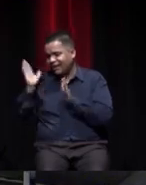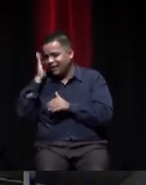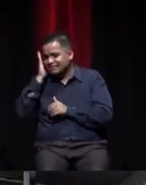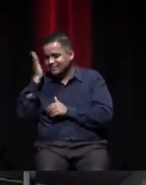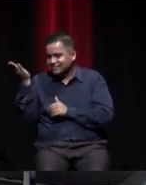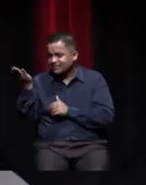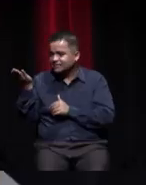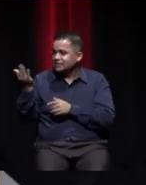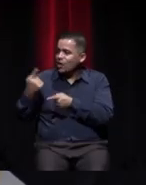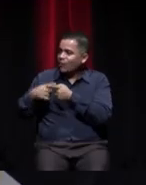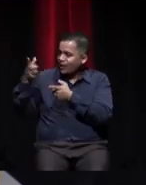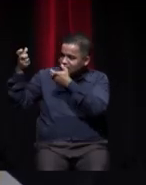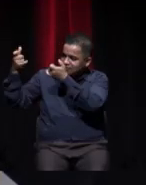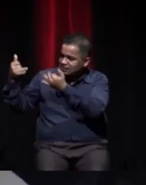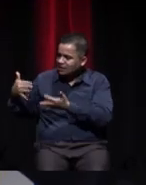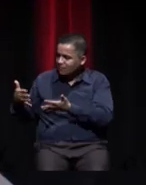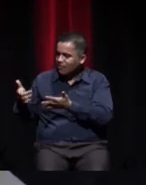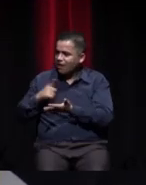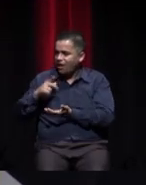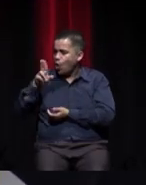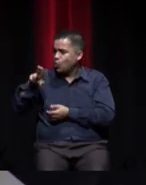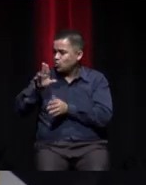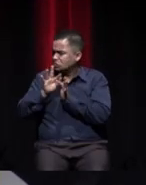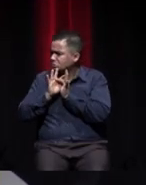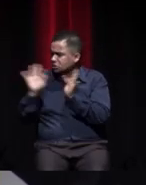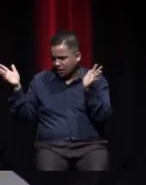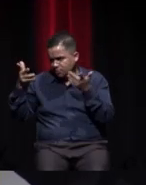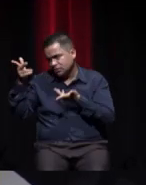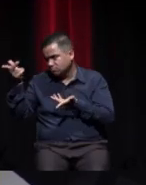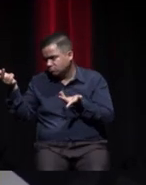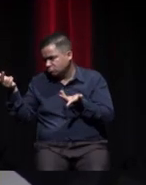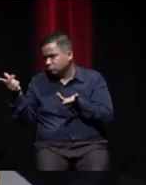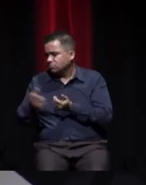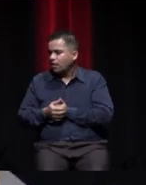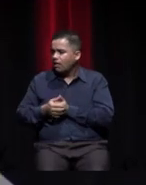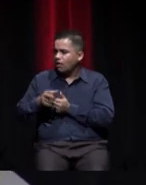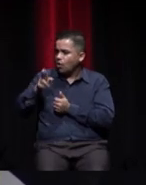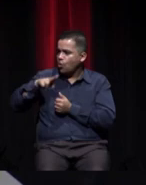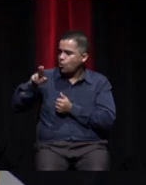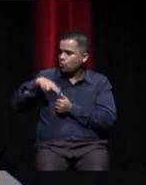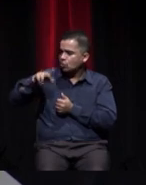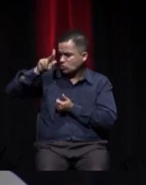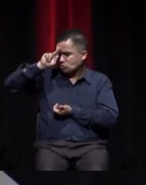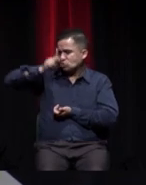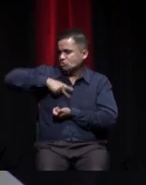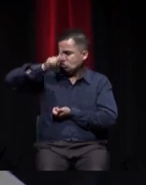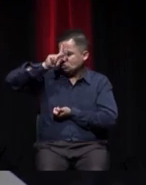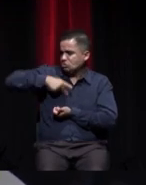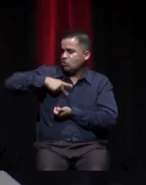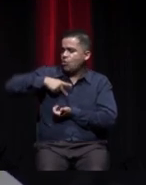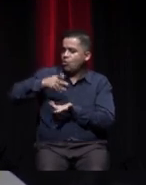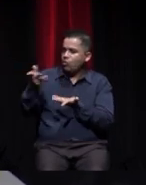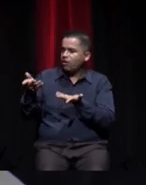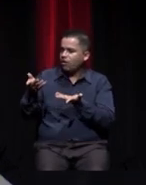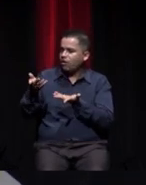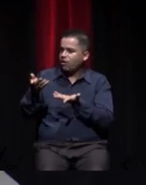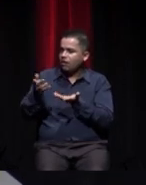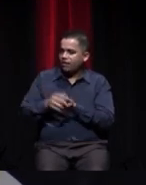Because what you're describing is the simplest usage. It's the narcissistic usage for more over enjoyment.